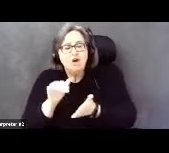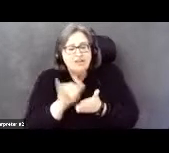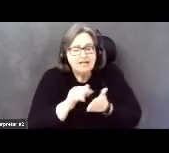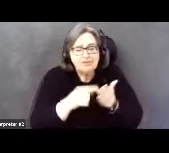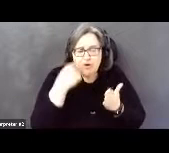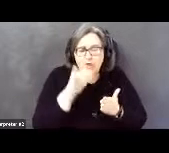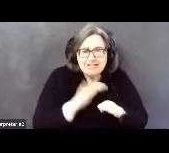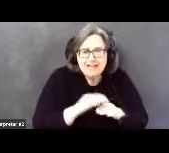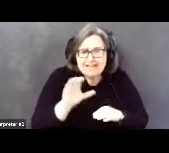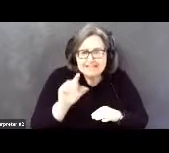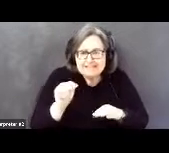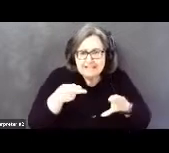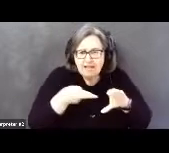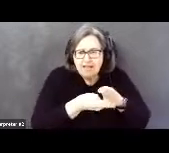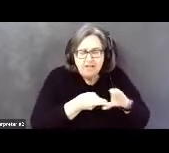CT scan. They are scattered throughout